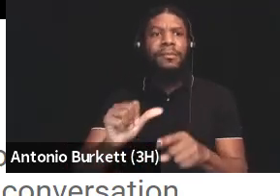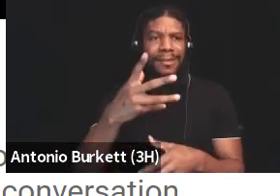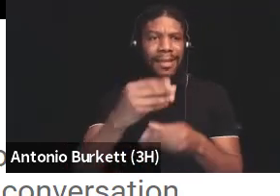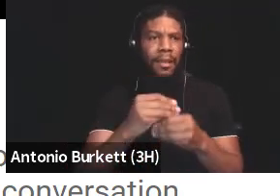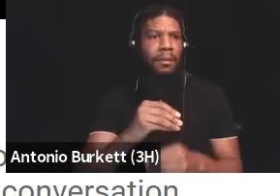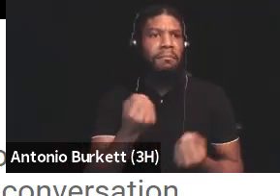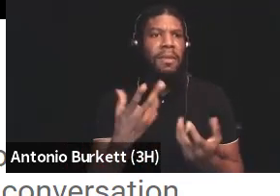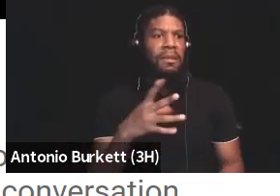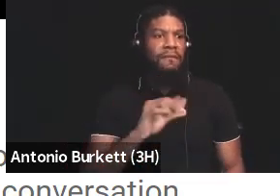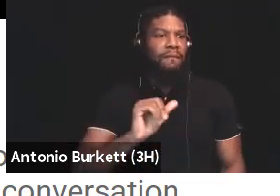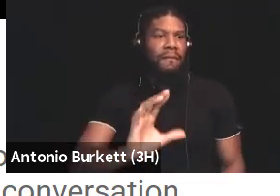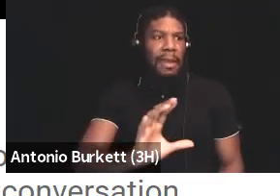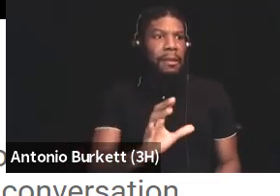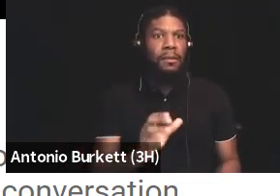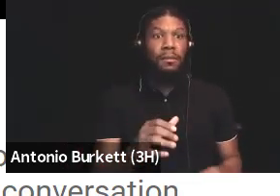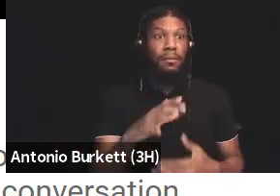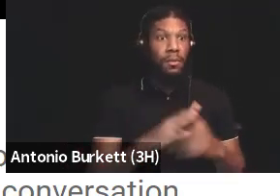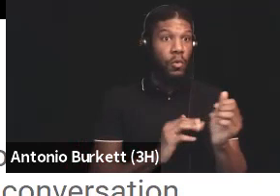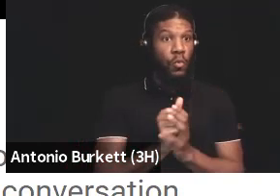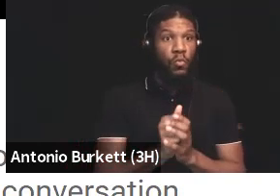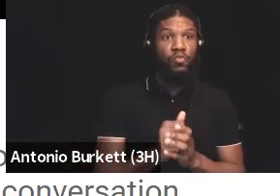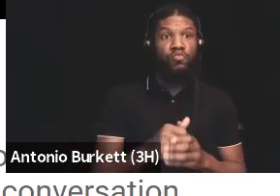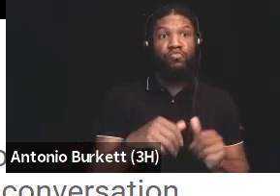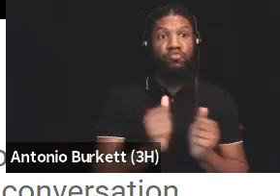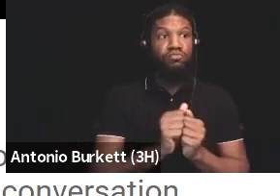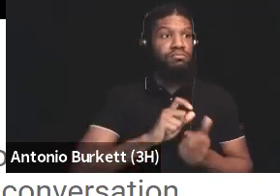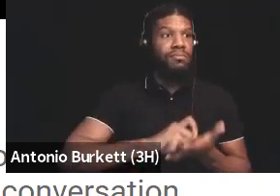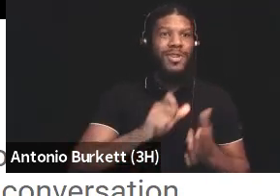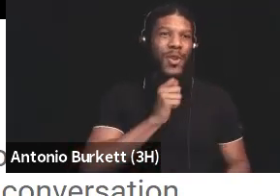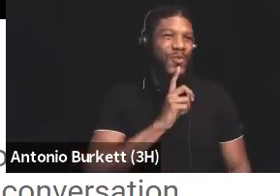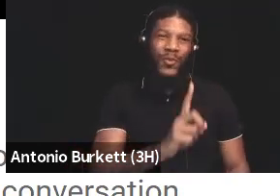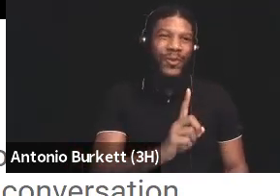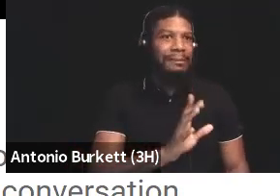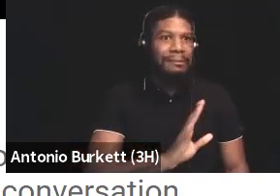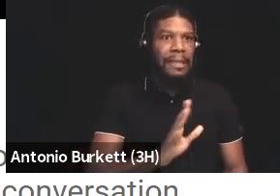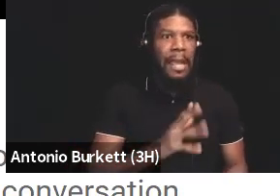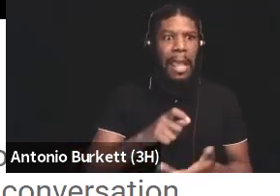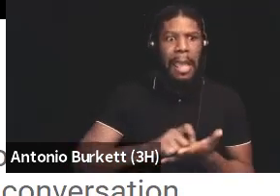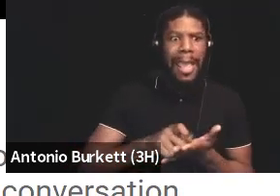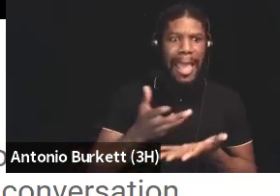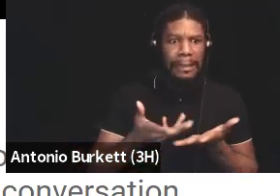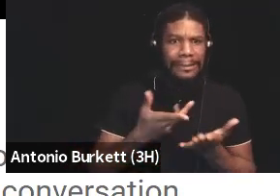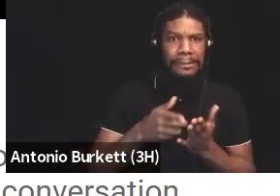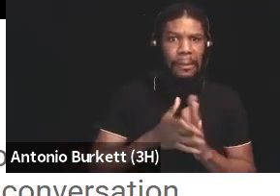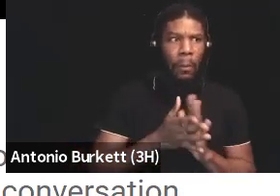that's sometimes a barrier with getting effective feedback for the students on their writing.